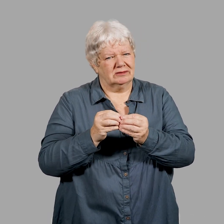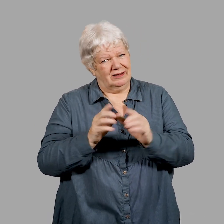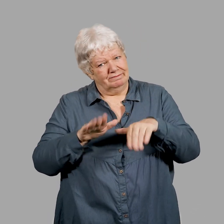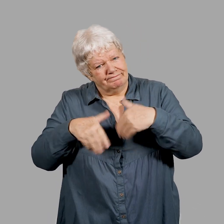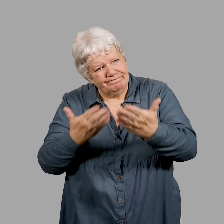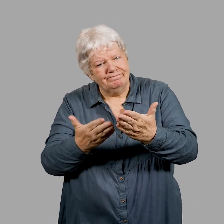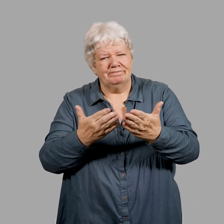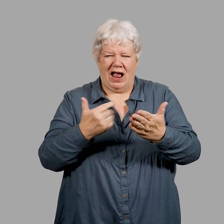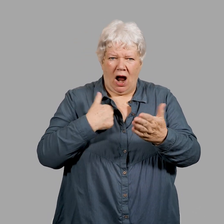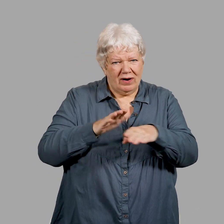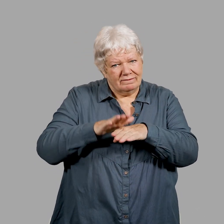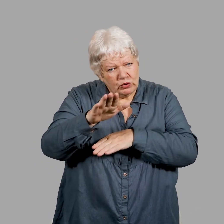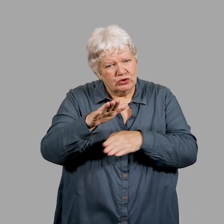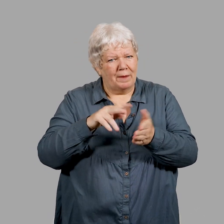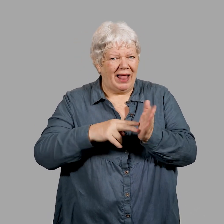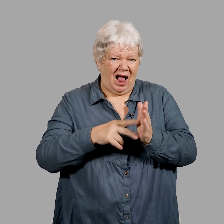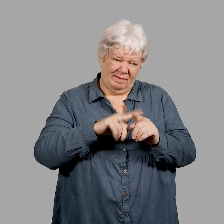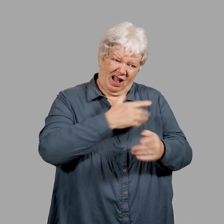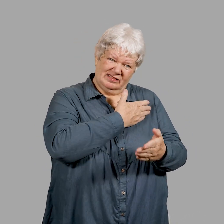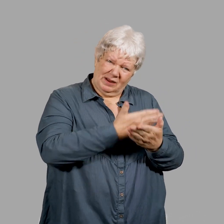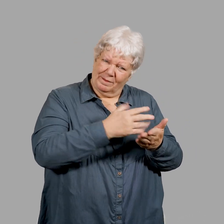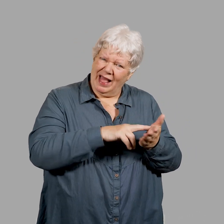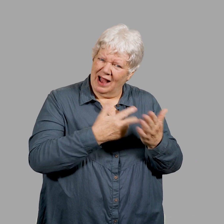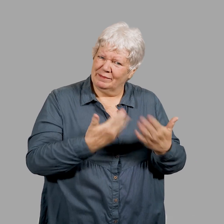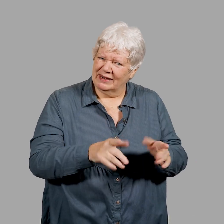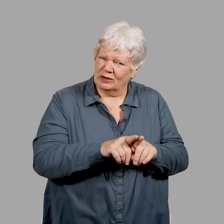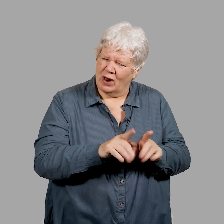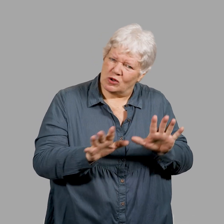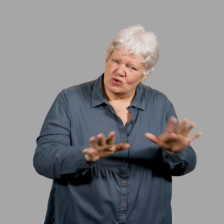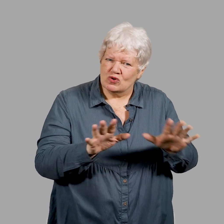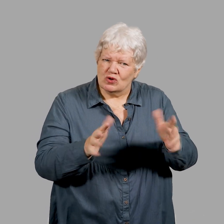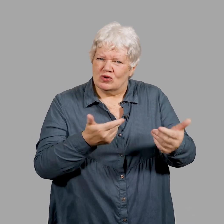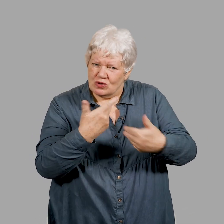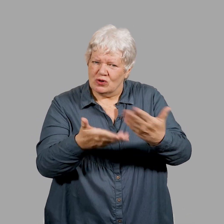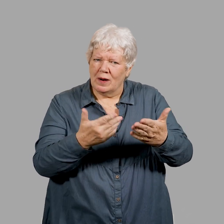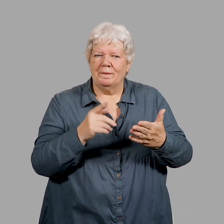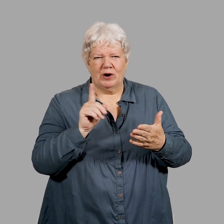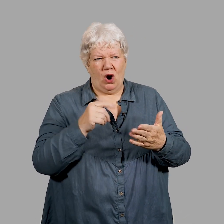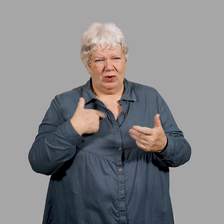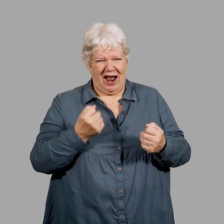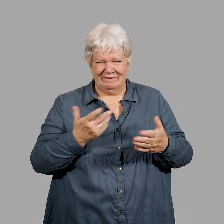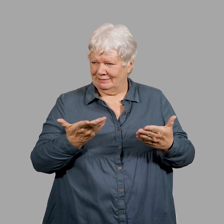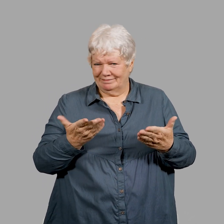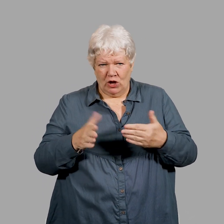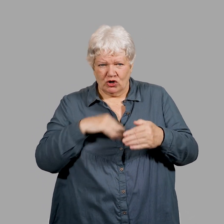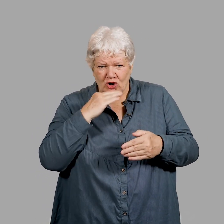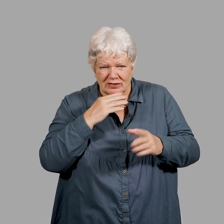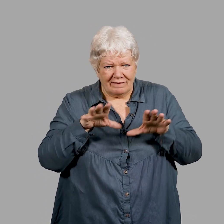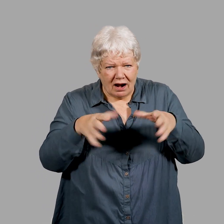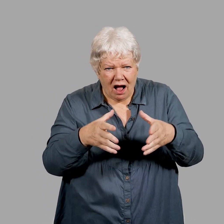and deliver on aspects of our current and future BSLP, as might the limited availability of classes